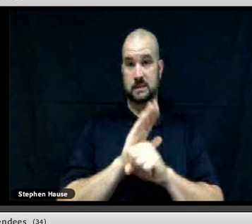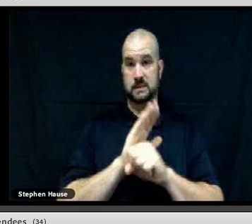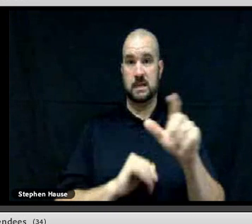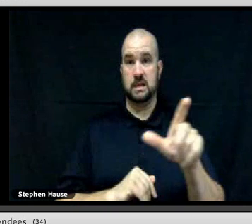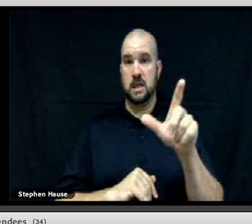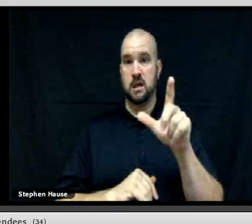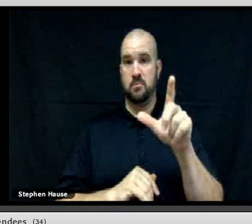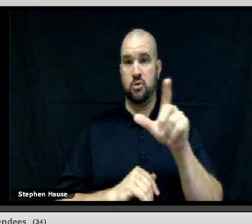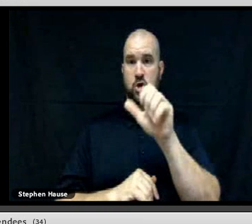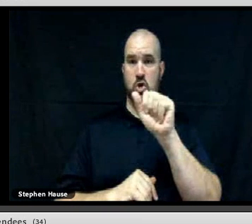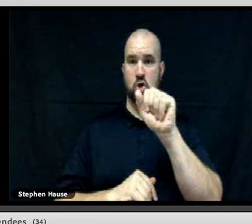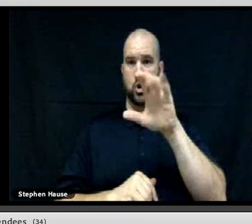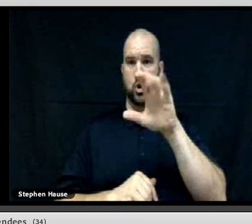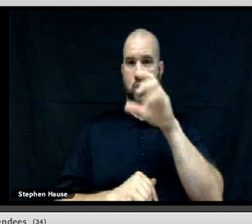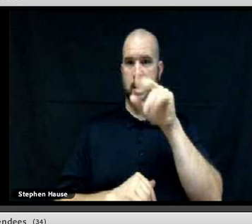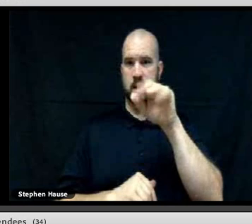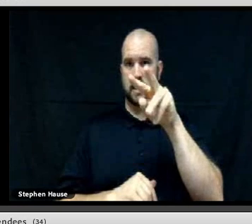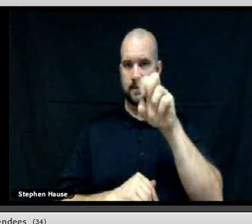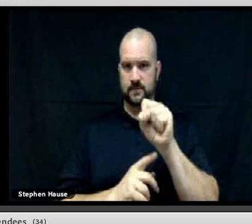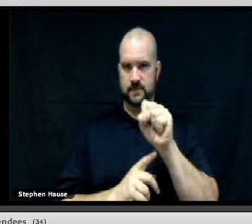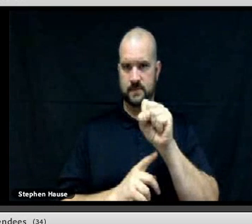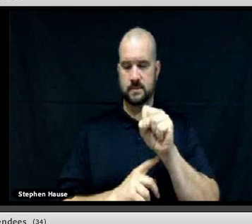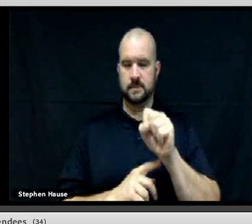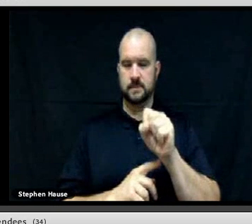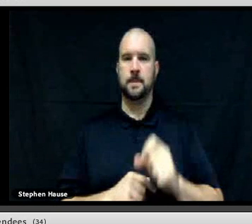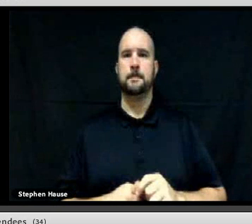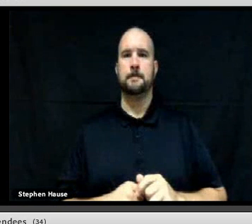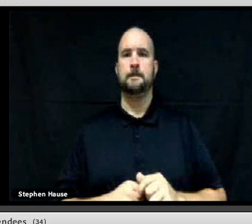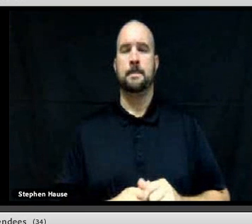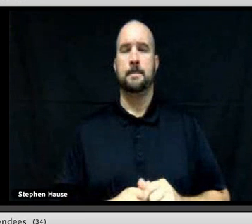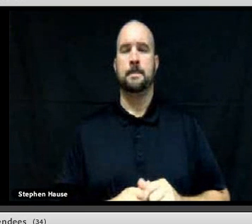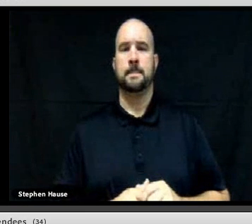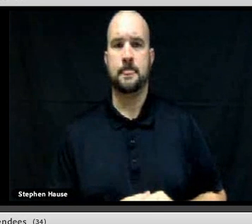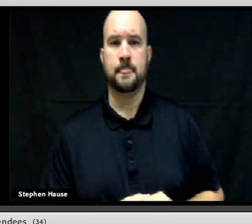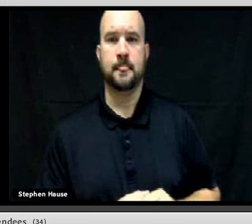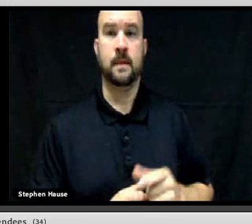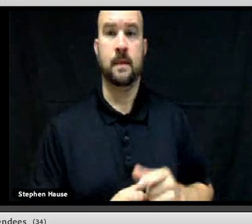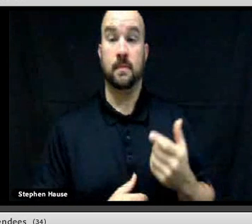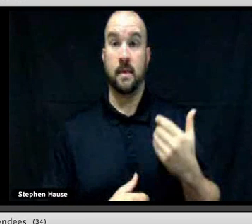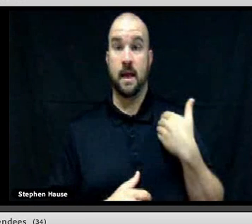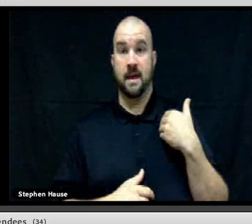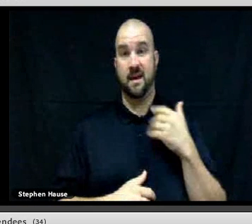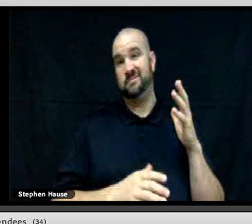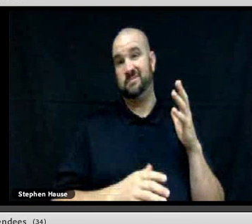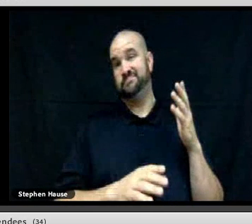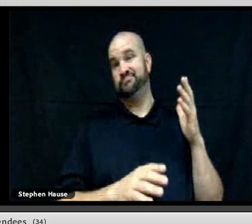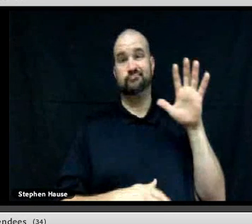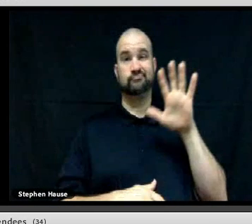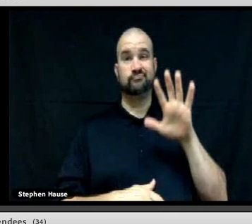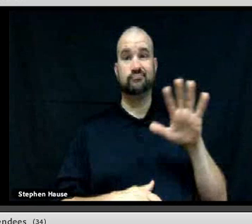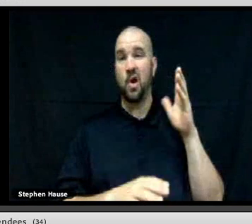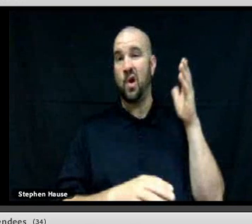And, um, they have over 300,000 digital objects, which is really great.